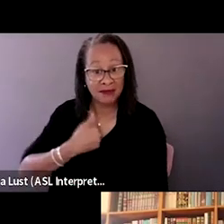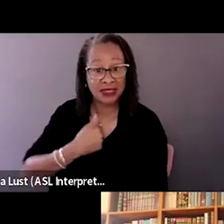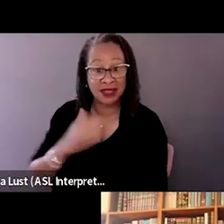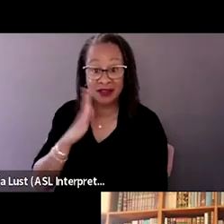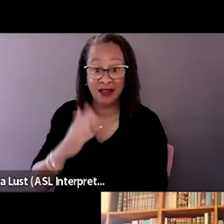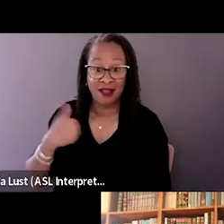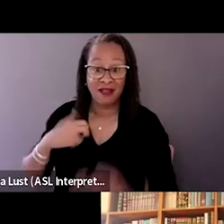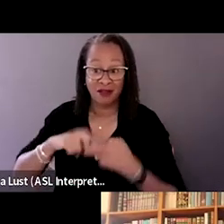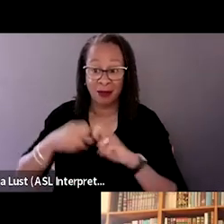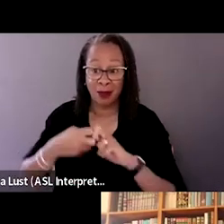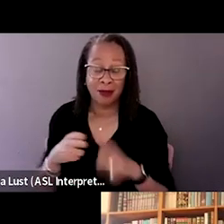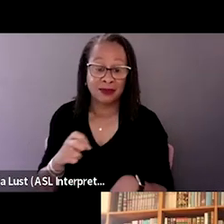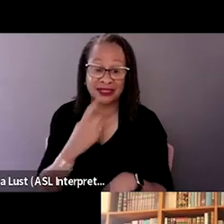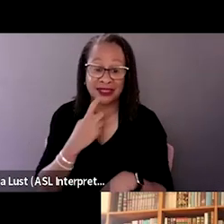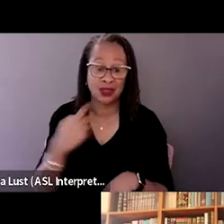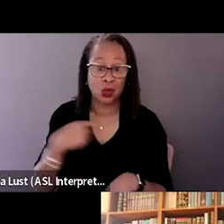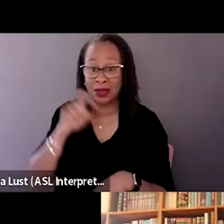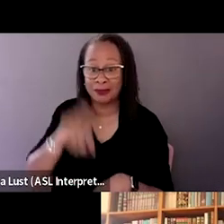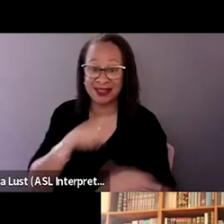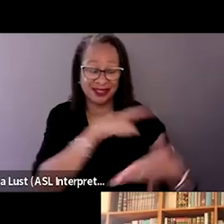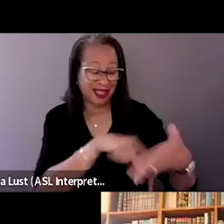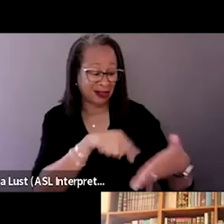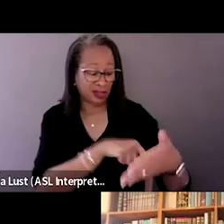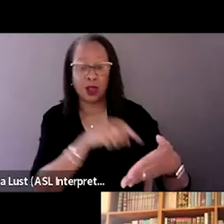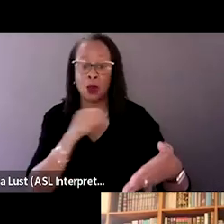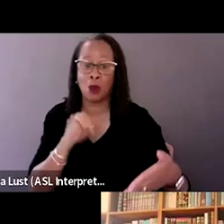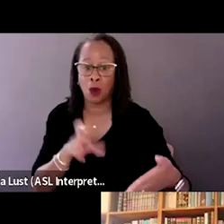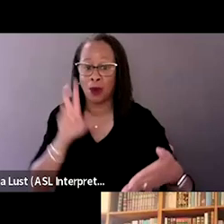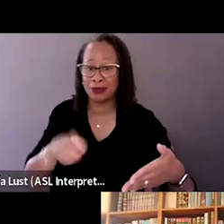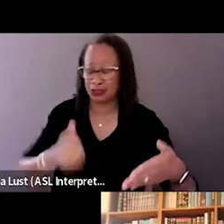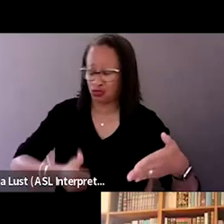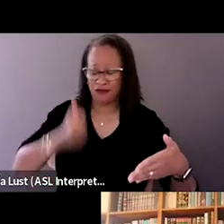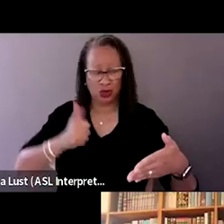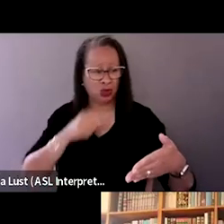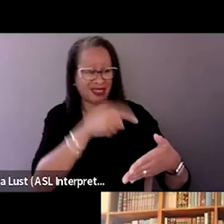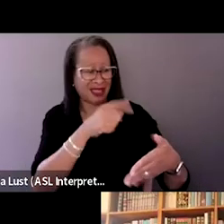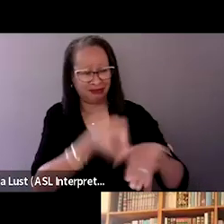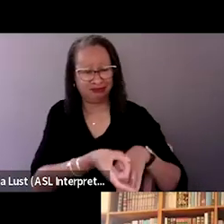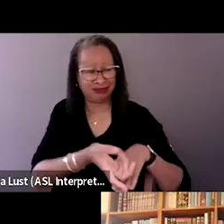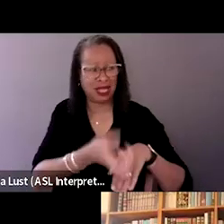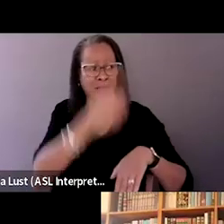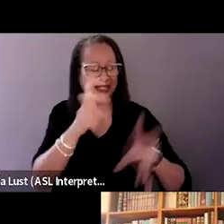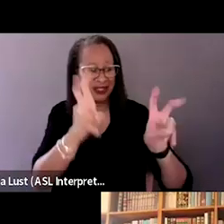we have to cancel or we have to refuse that because of the topic or the issue.